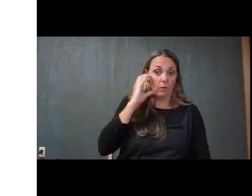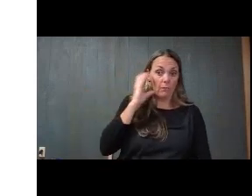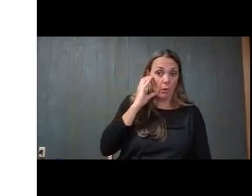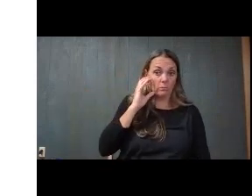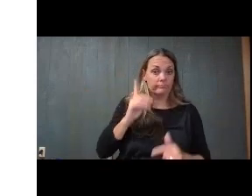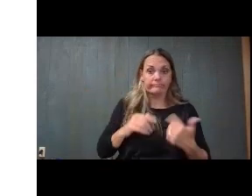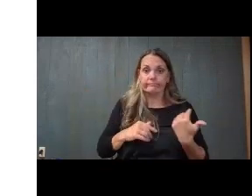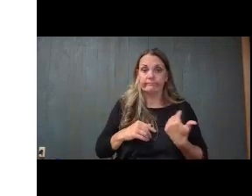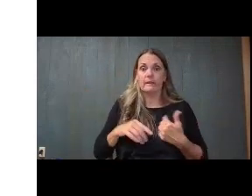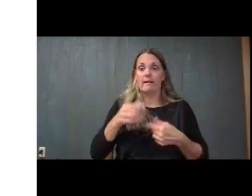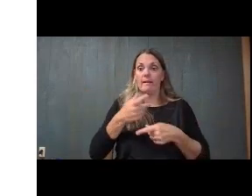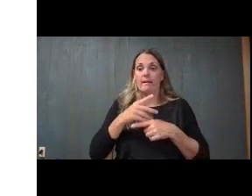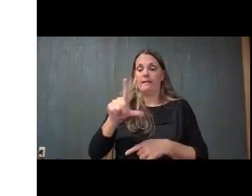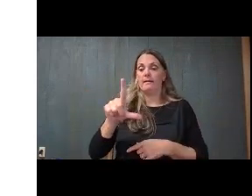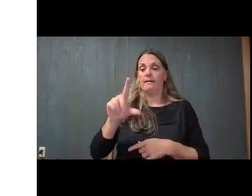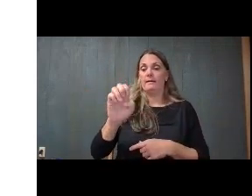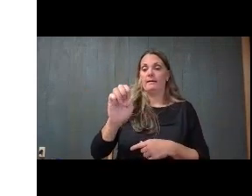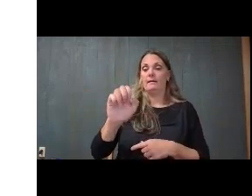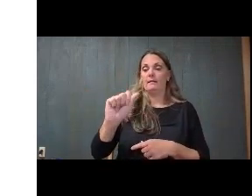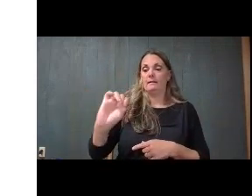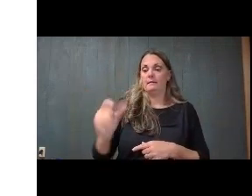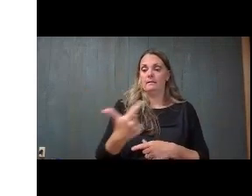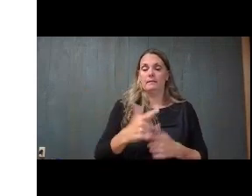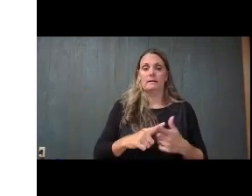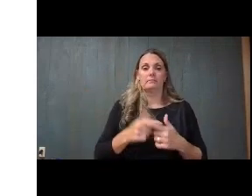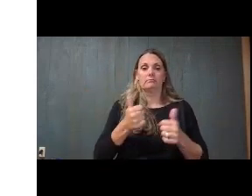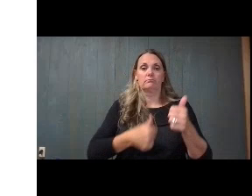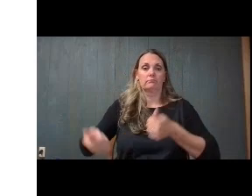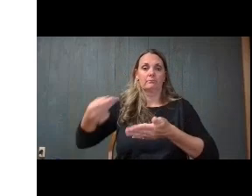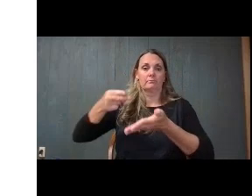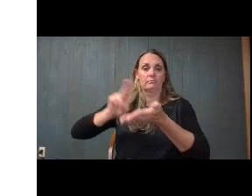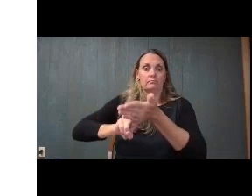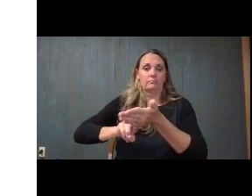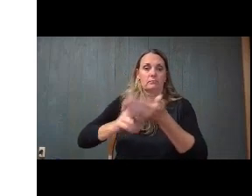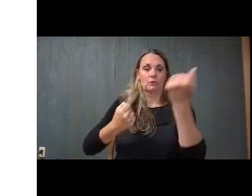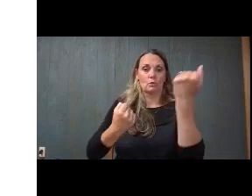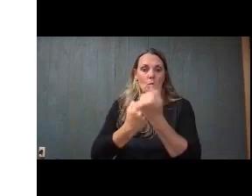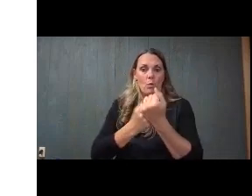leasing, administrative or support staff costs,